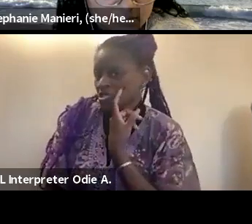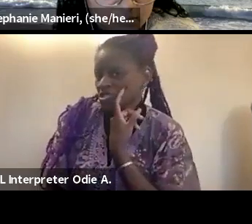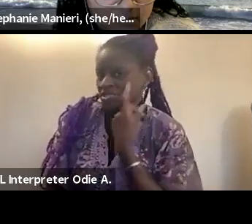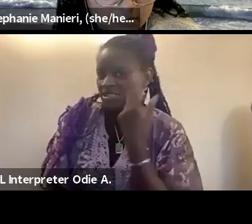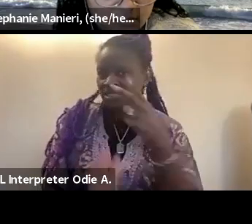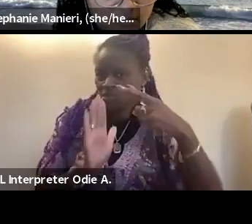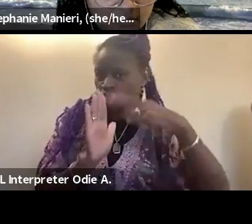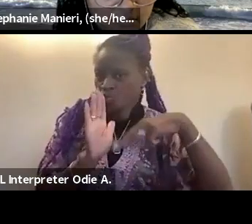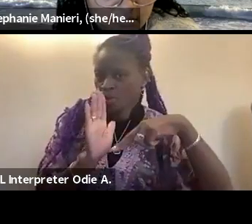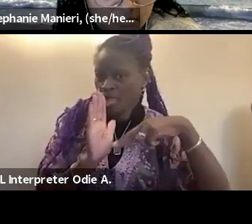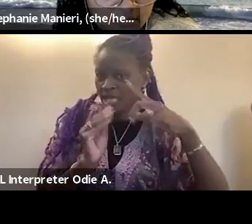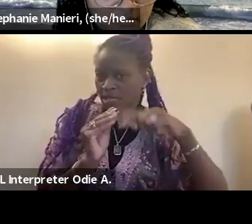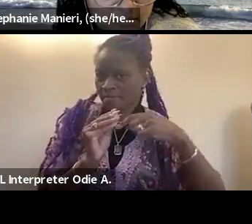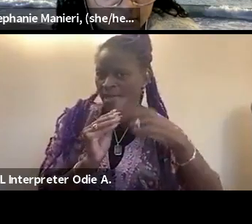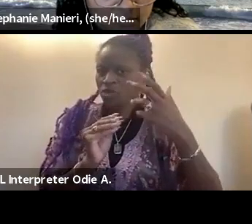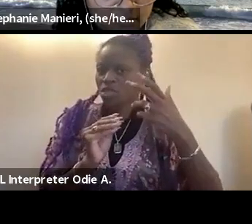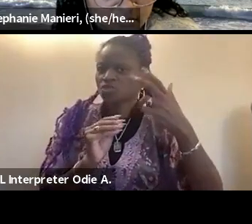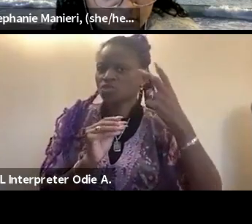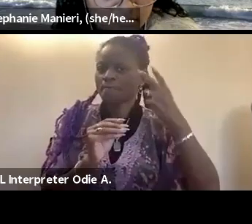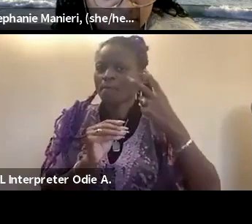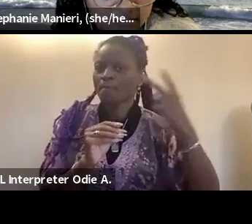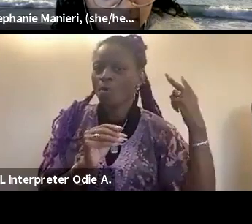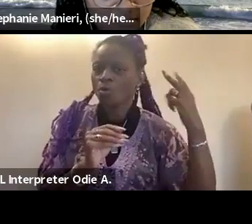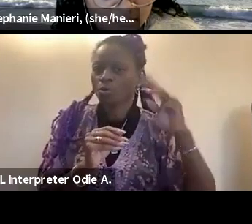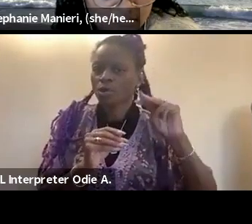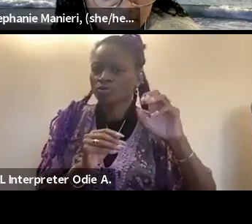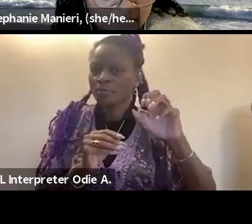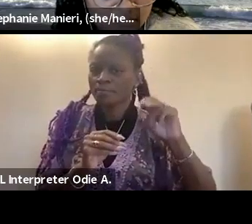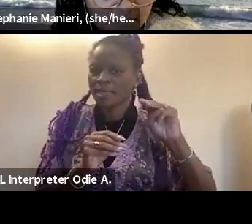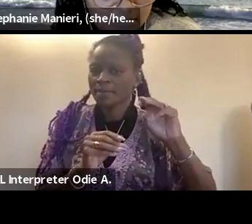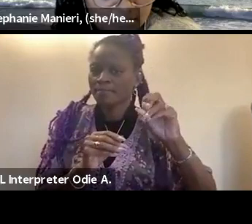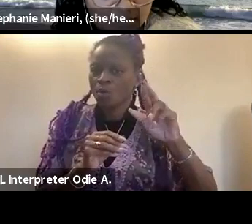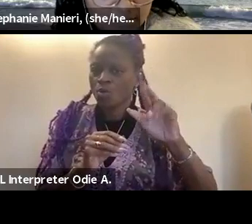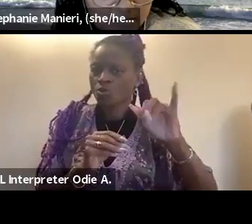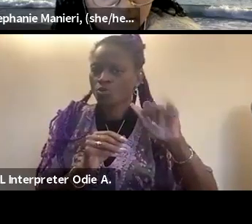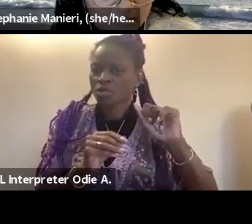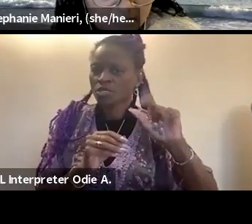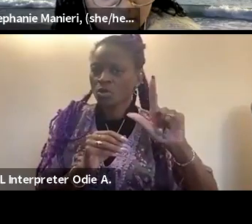the Memorial page for law enforcement officers that